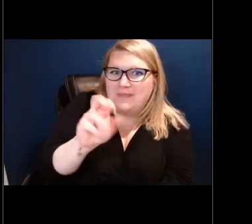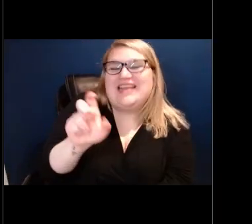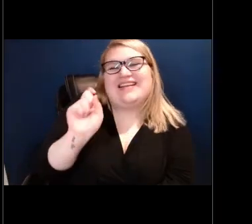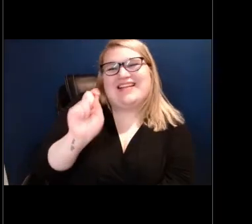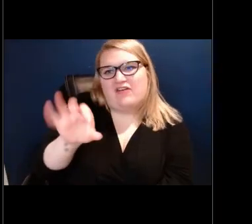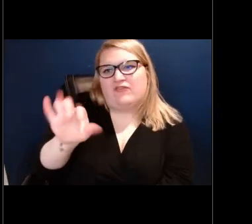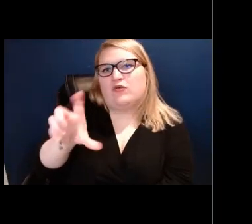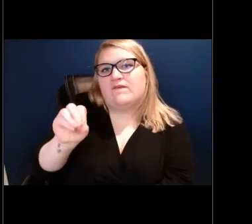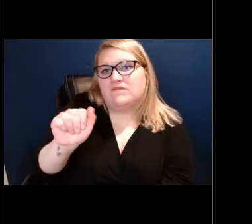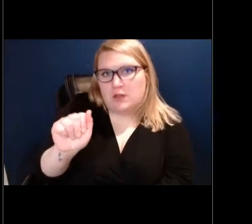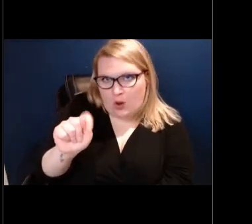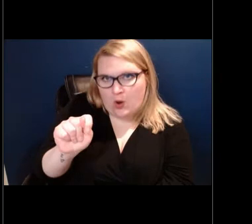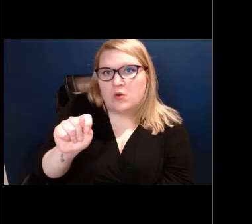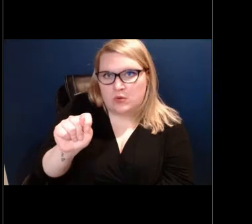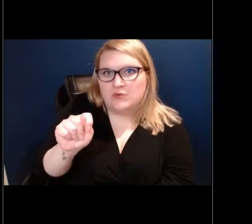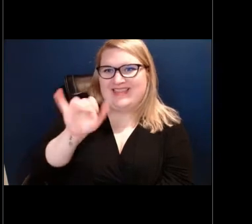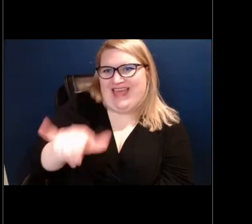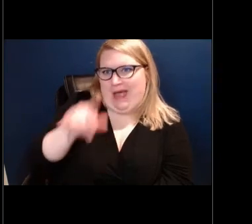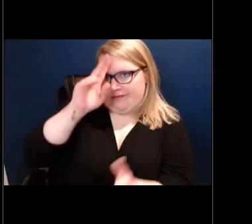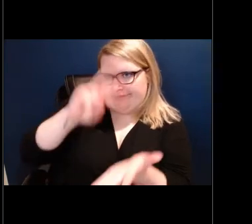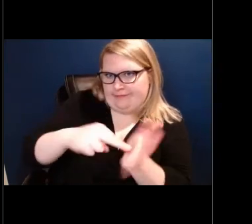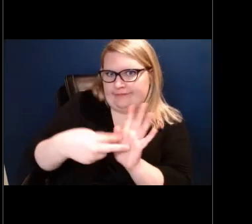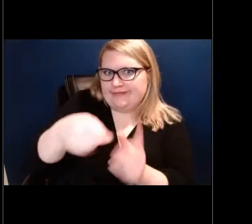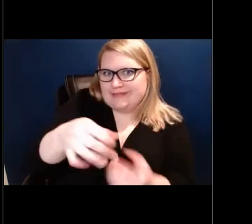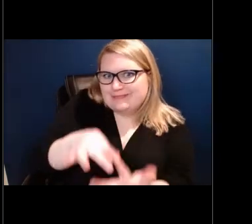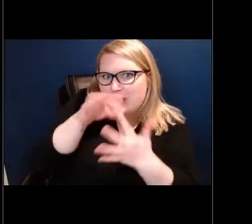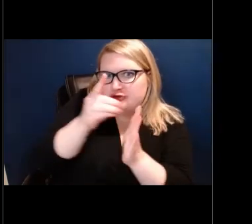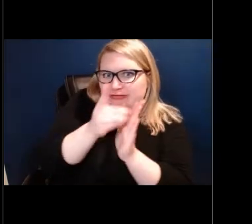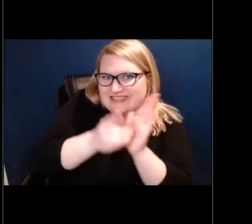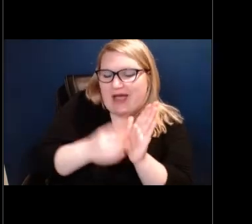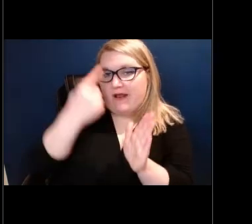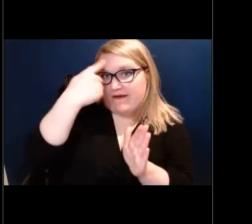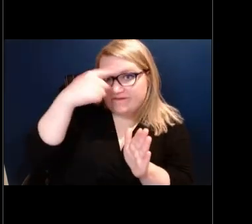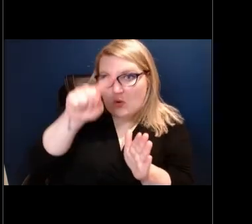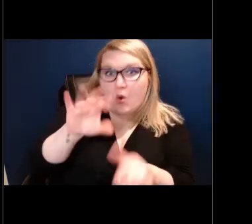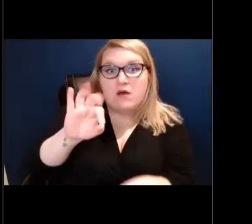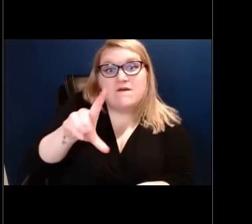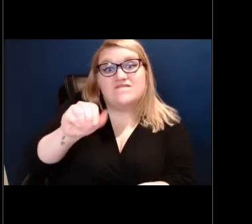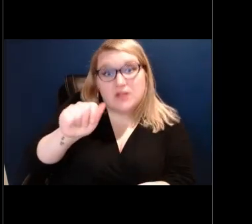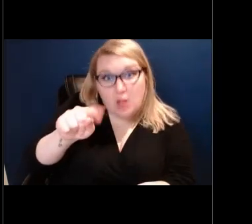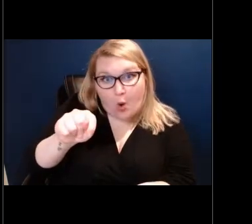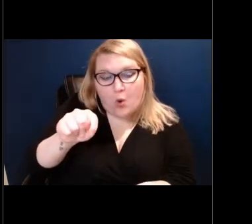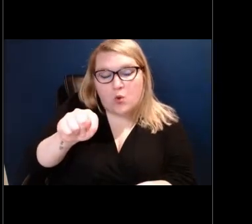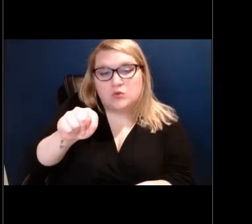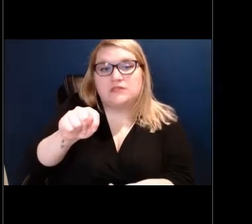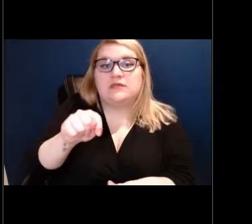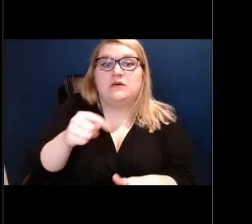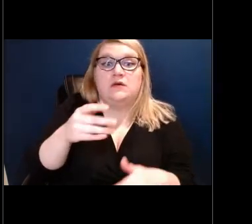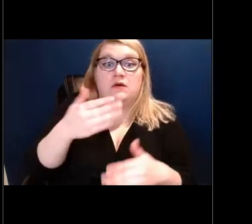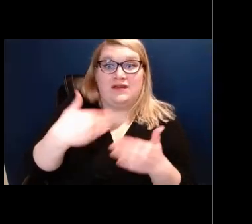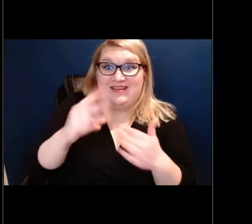but the E-PIRBS are specially designed to float and continue to transmit well, even when they're floating.